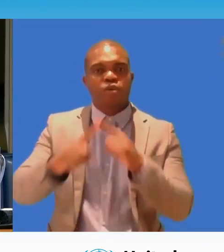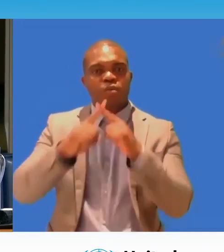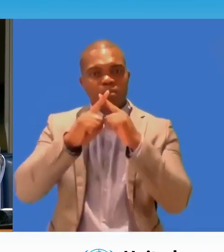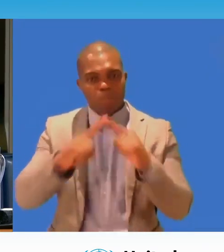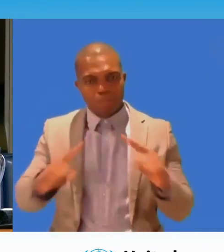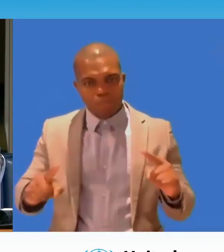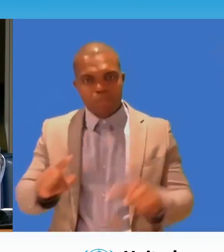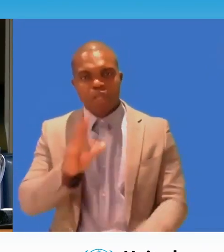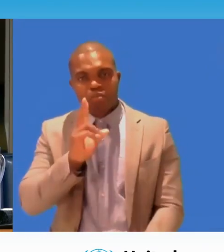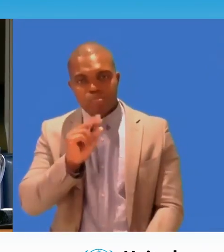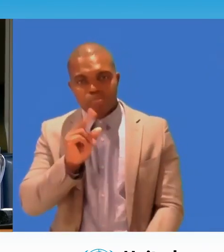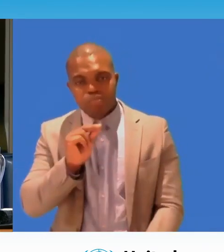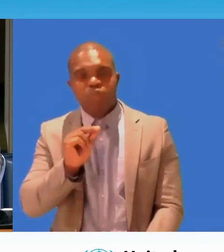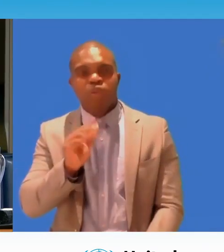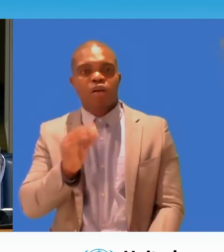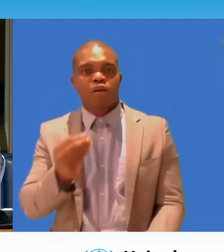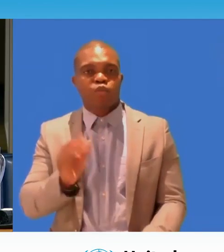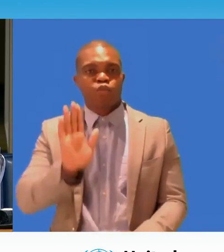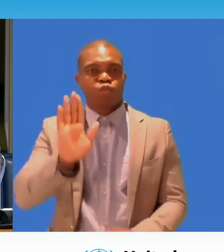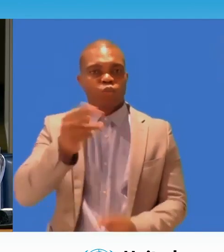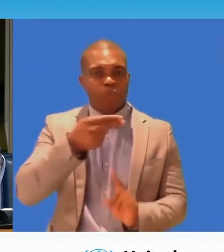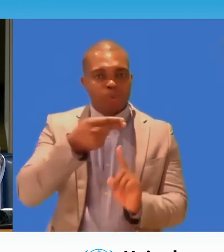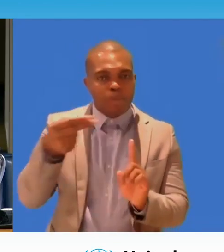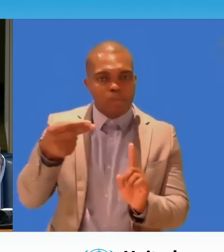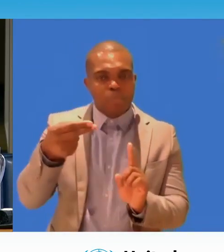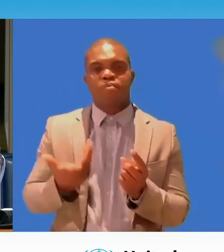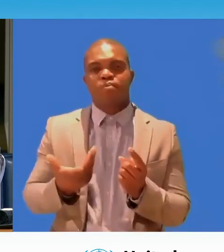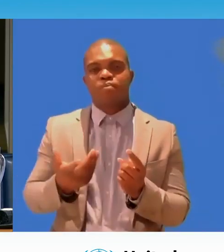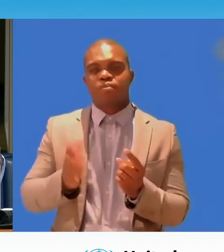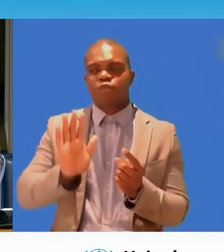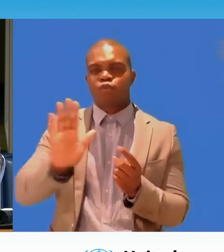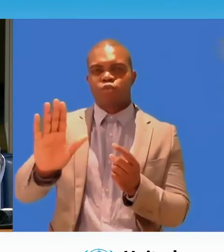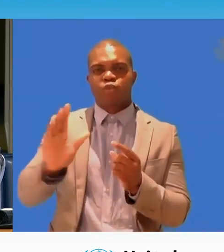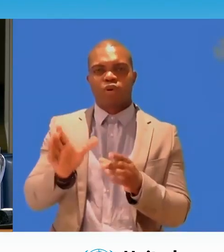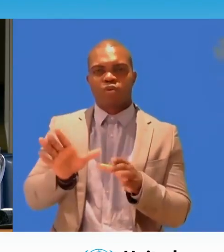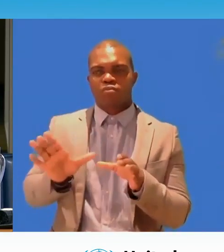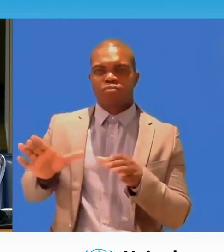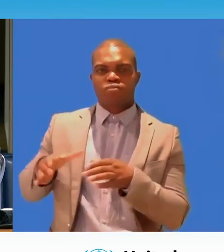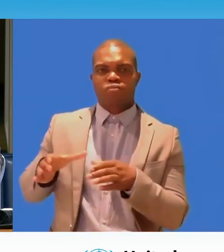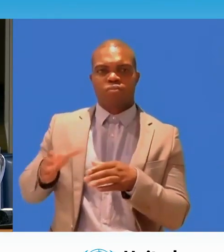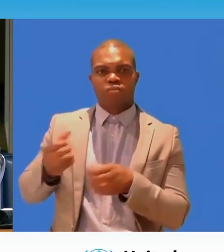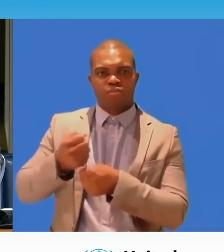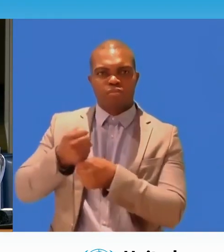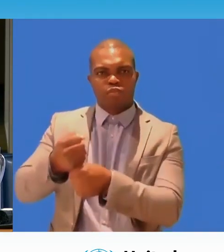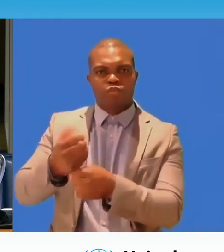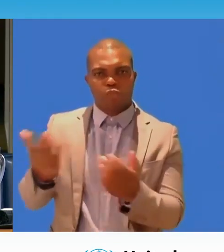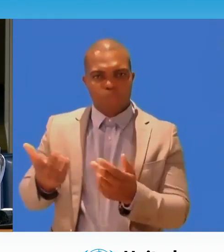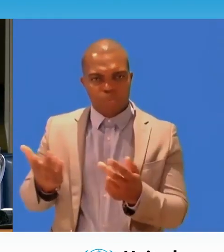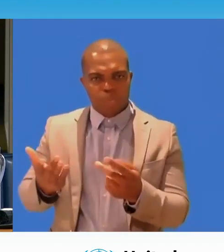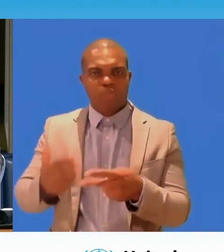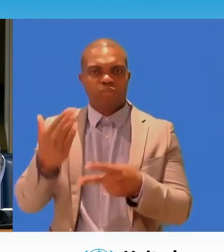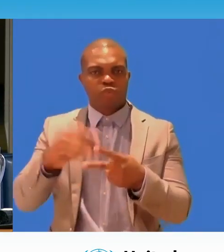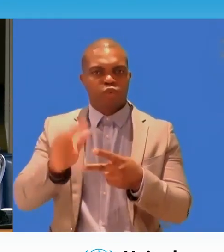your name followed by the name of your delegation or organization and please note all interventions